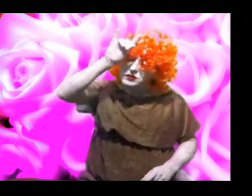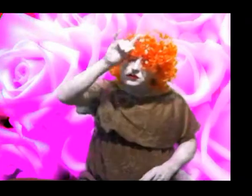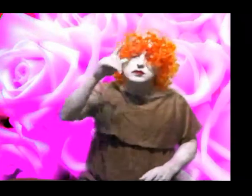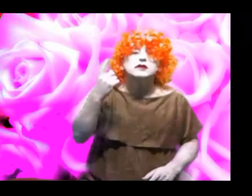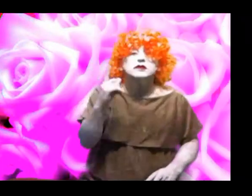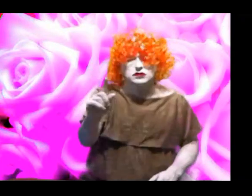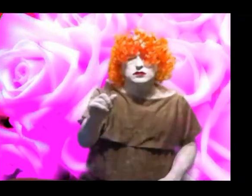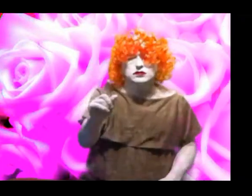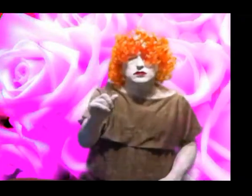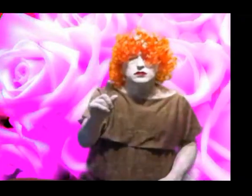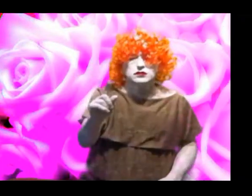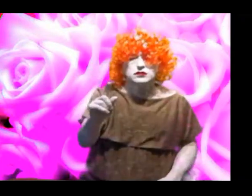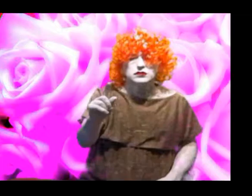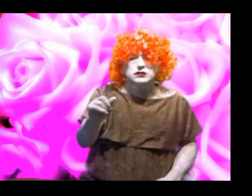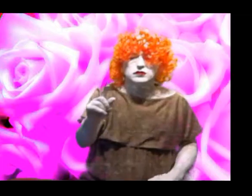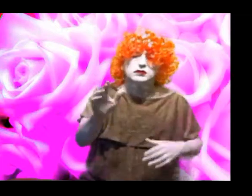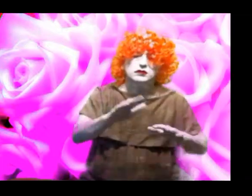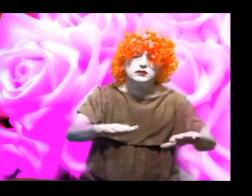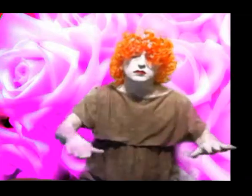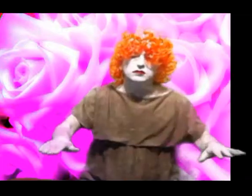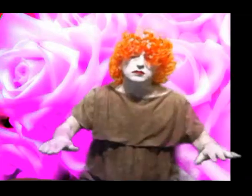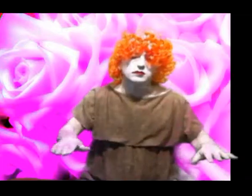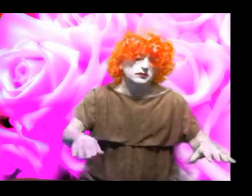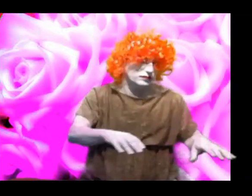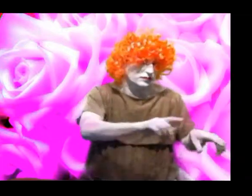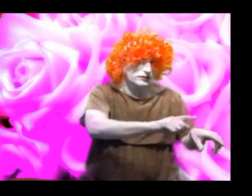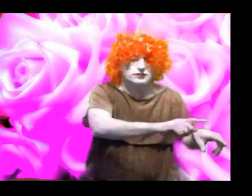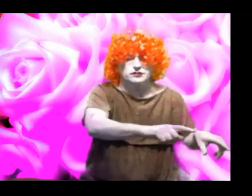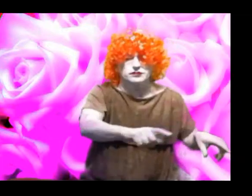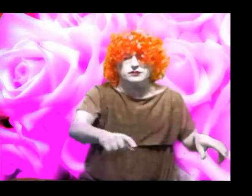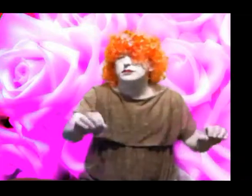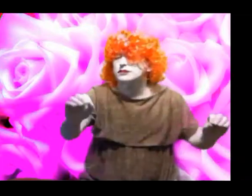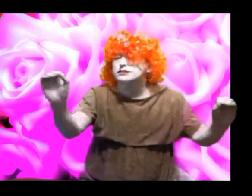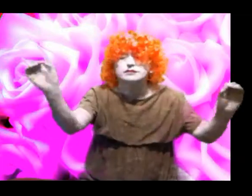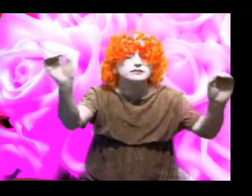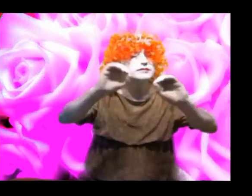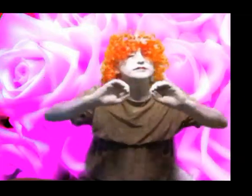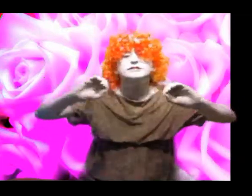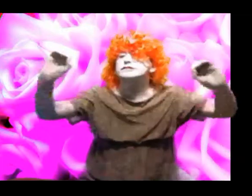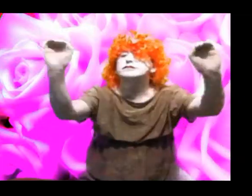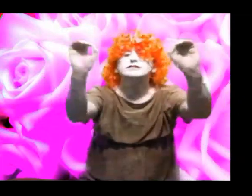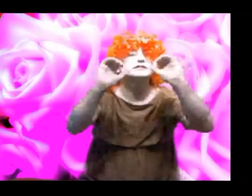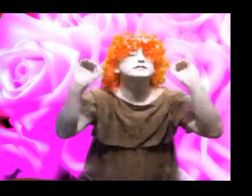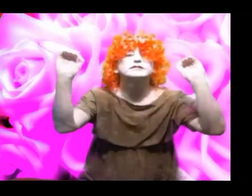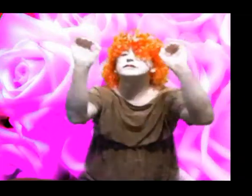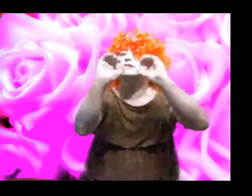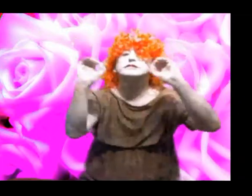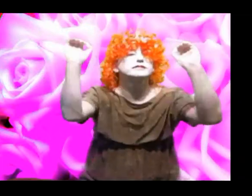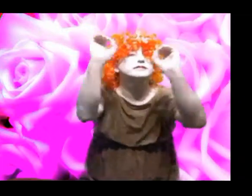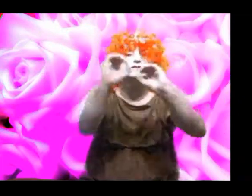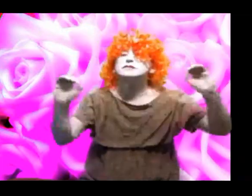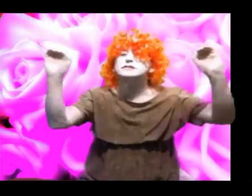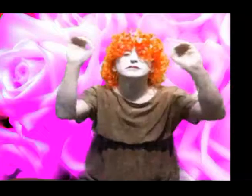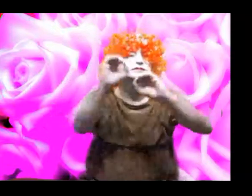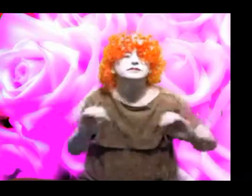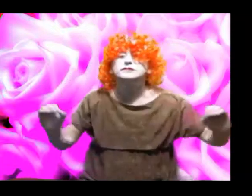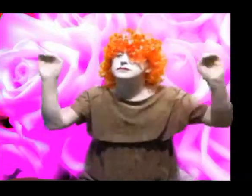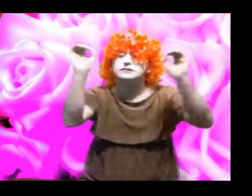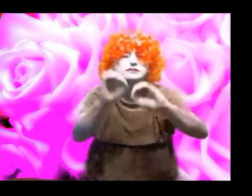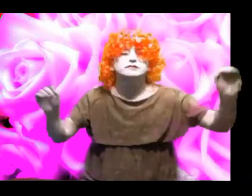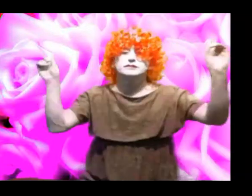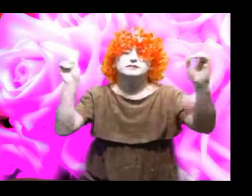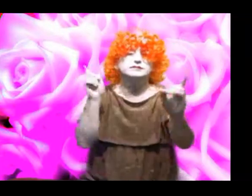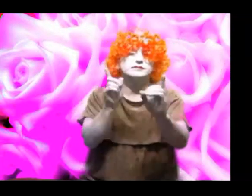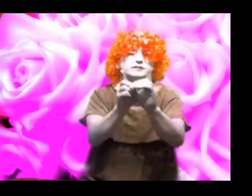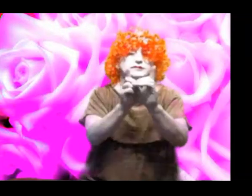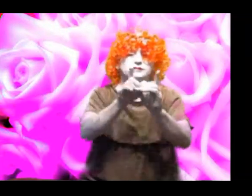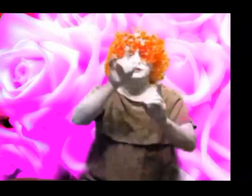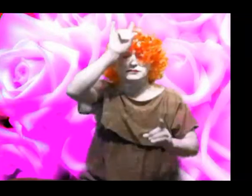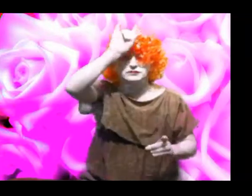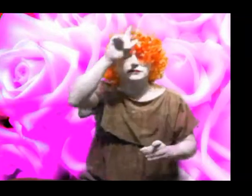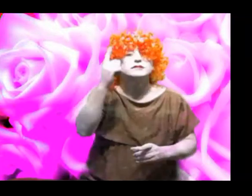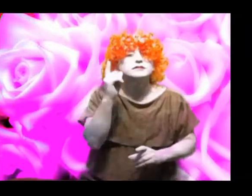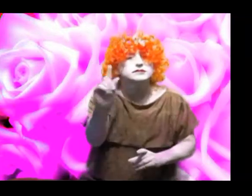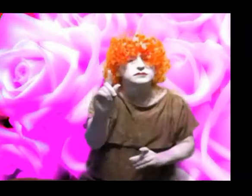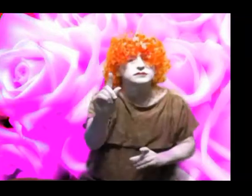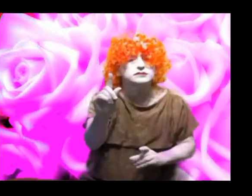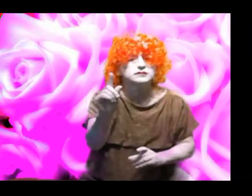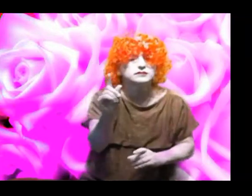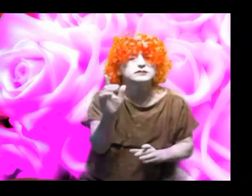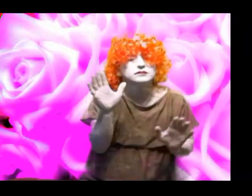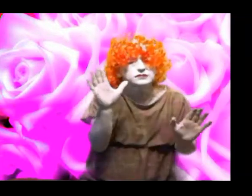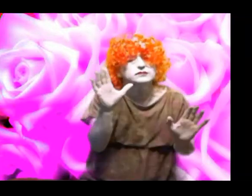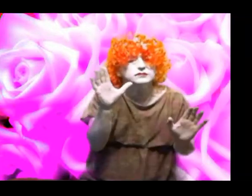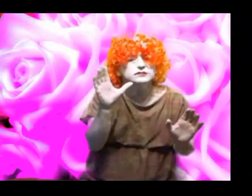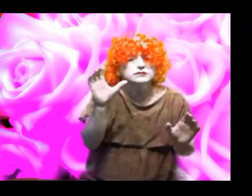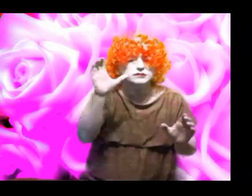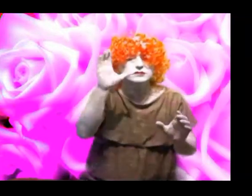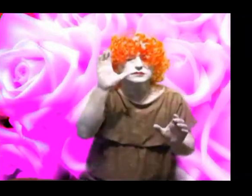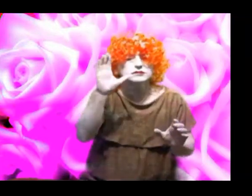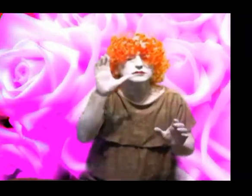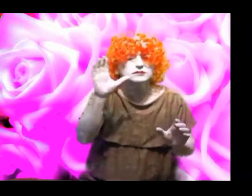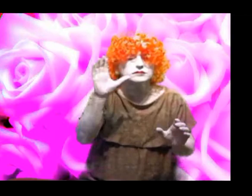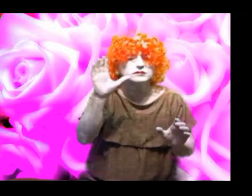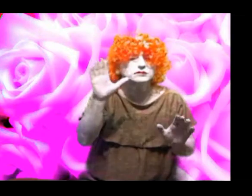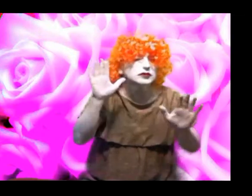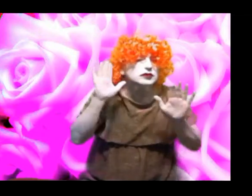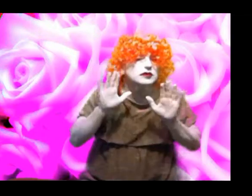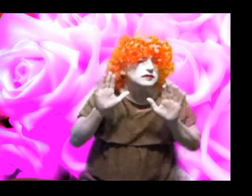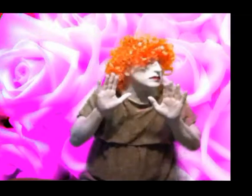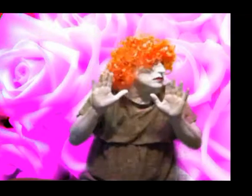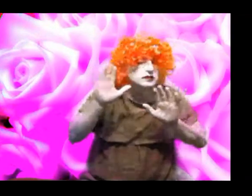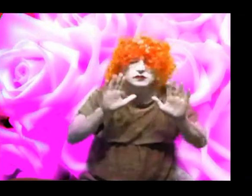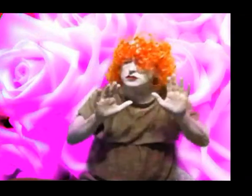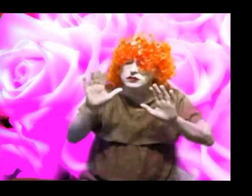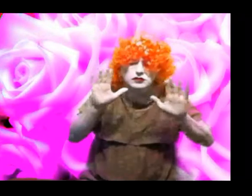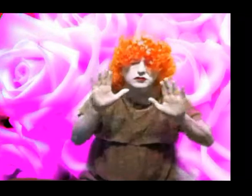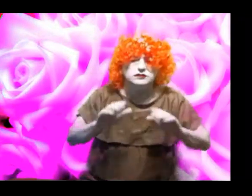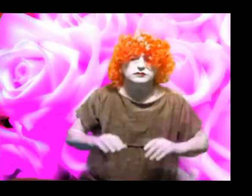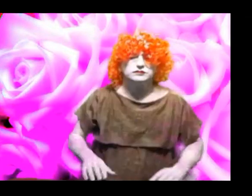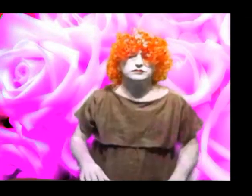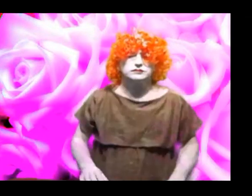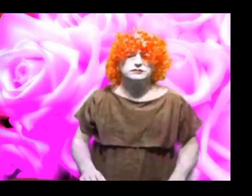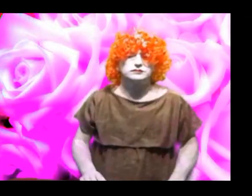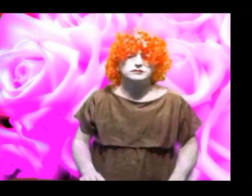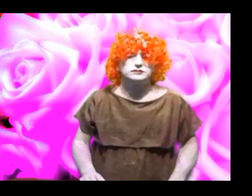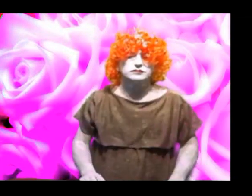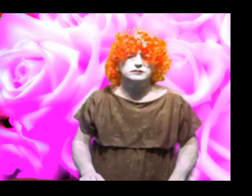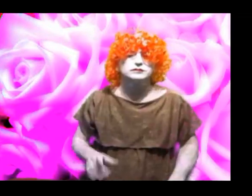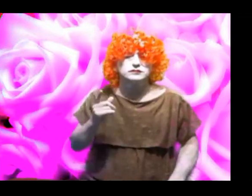Now most children will never, ever, never, ever, ever, never meet a demon, but just so you know what to do if it ever happens.